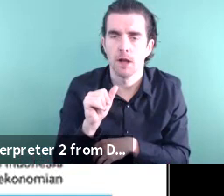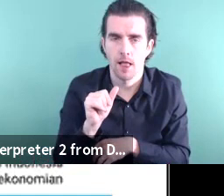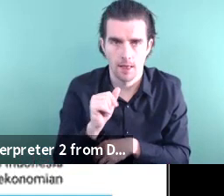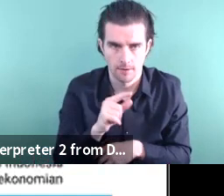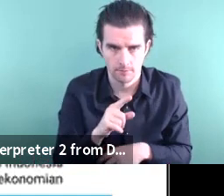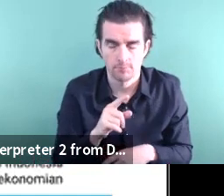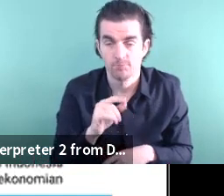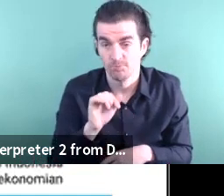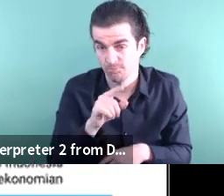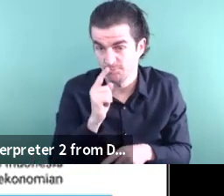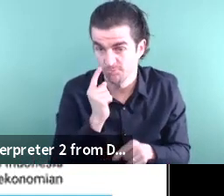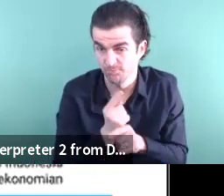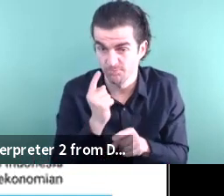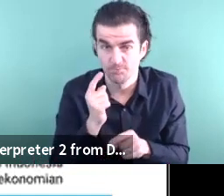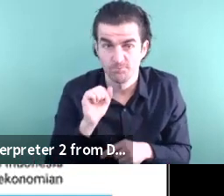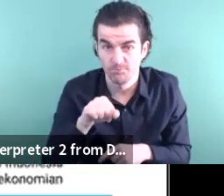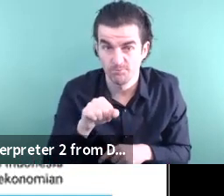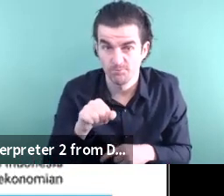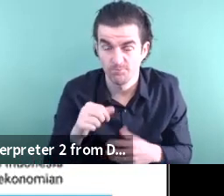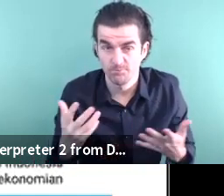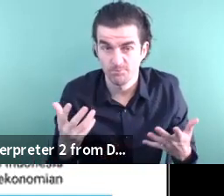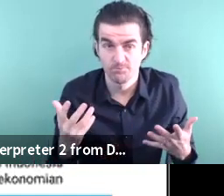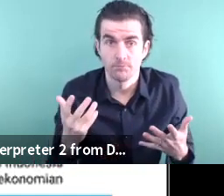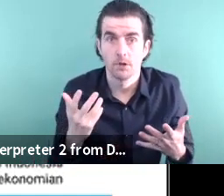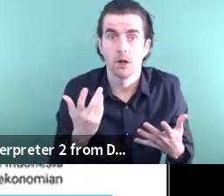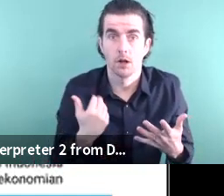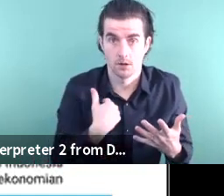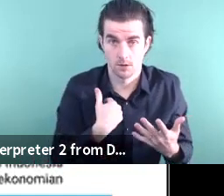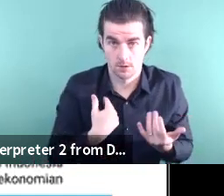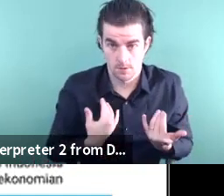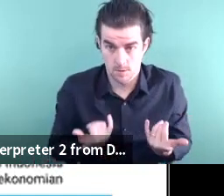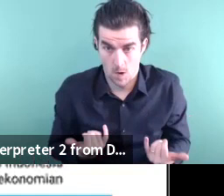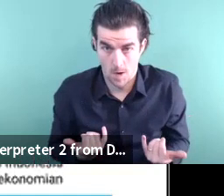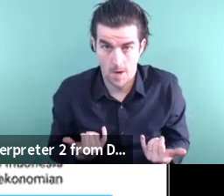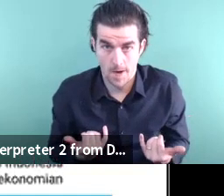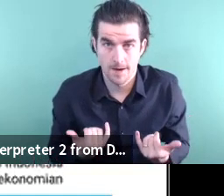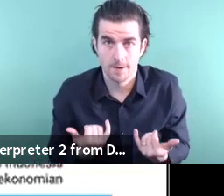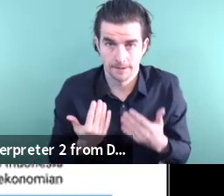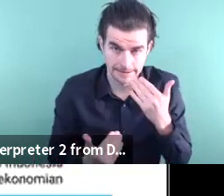but it is a facility that's available, so we are looking at that and whether it can be scaled up.